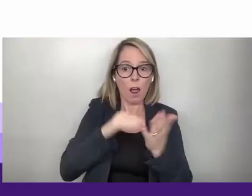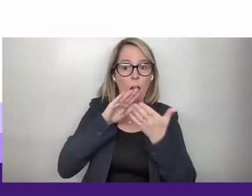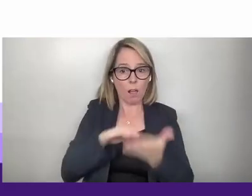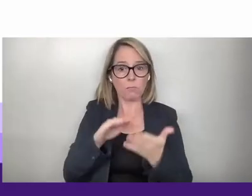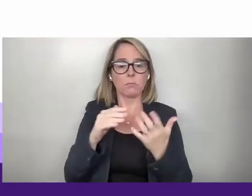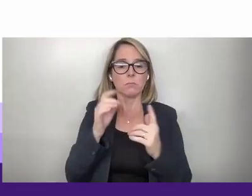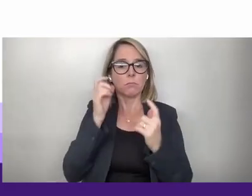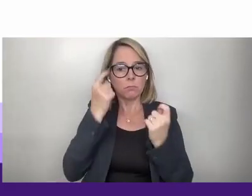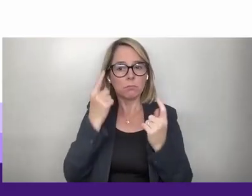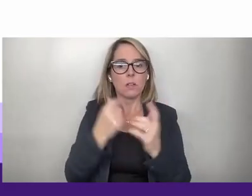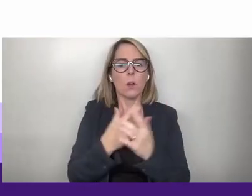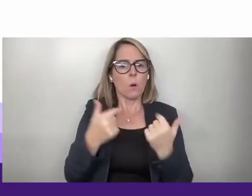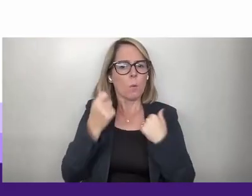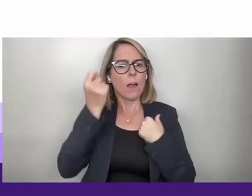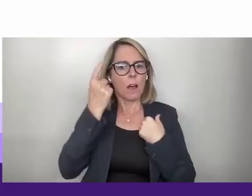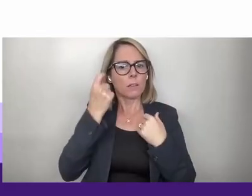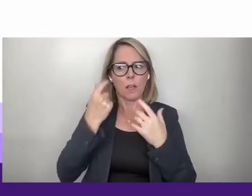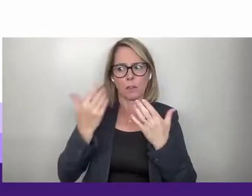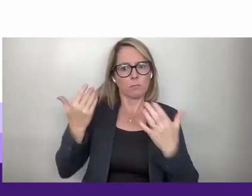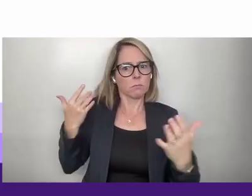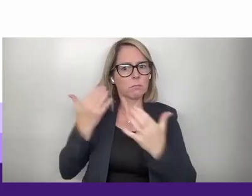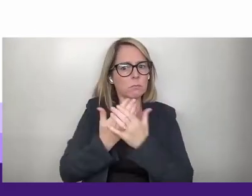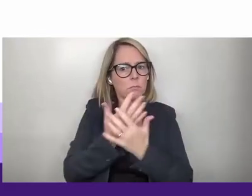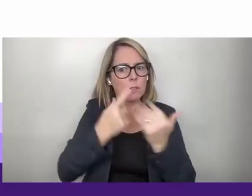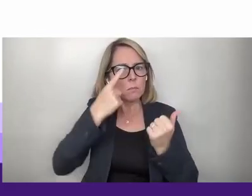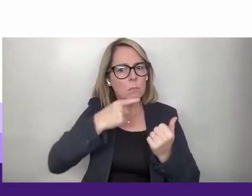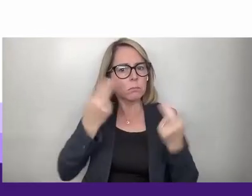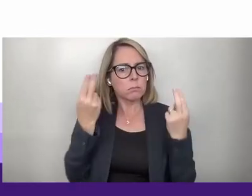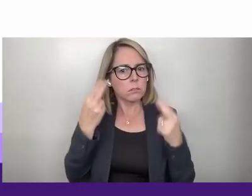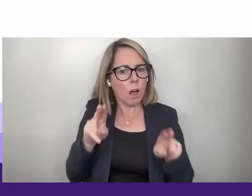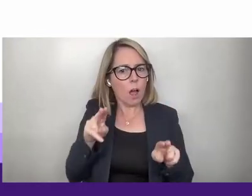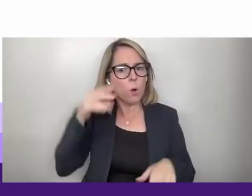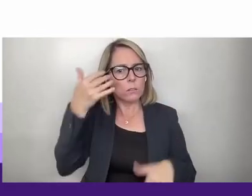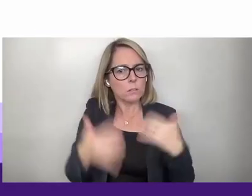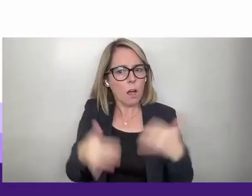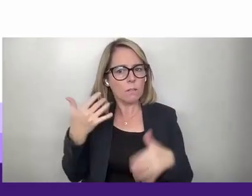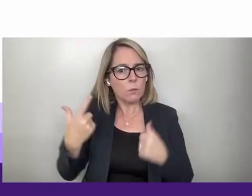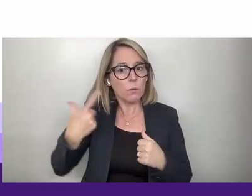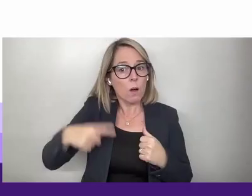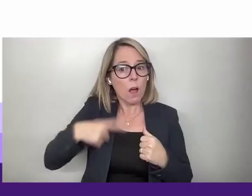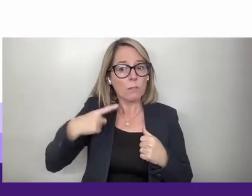from inequities in the health system, and work to ensure others are not left behind.